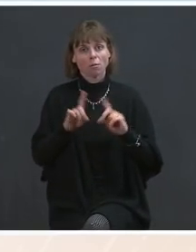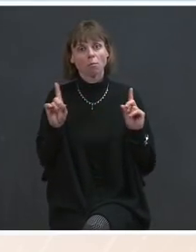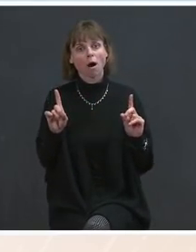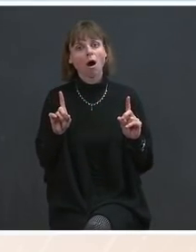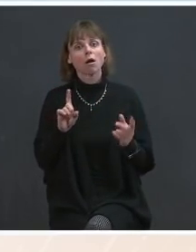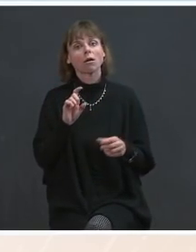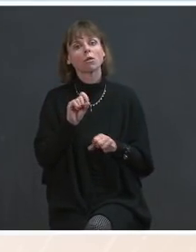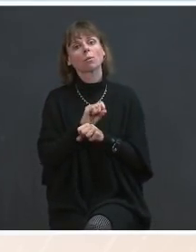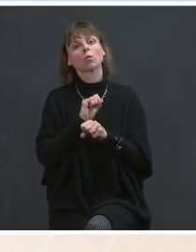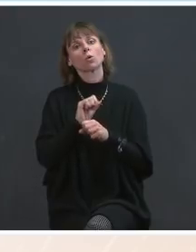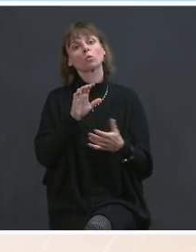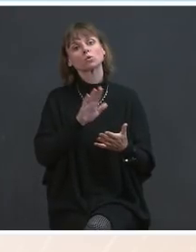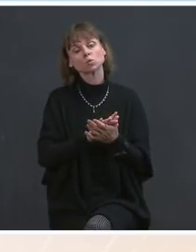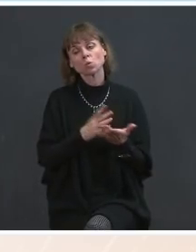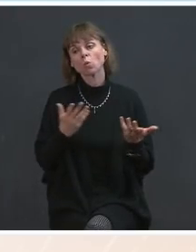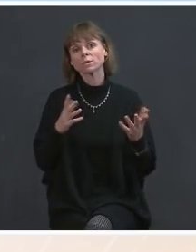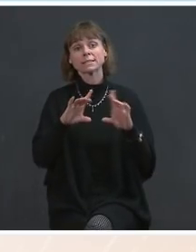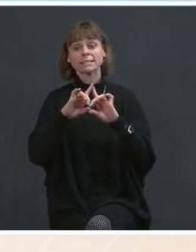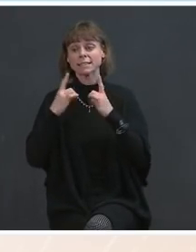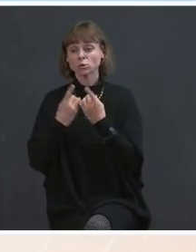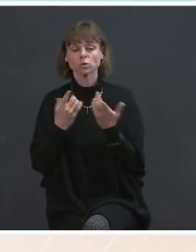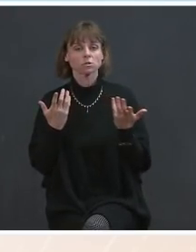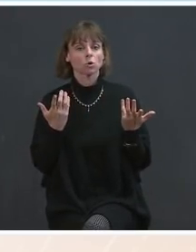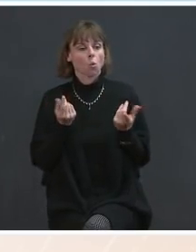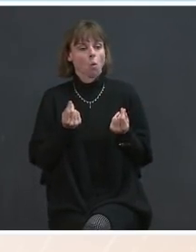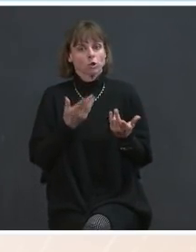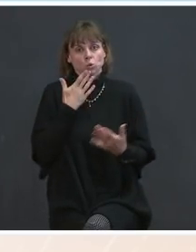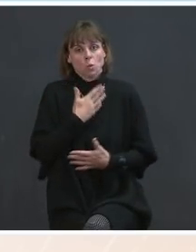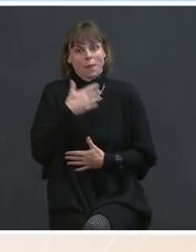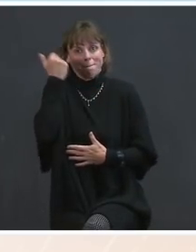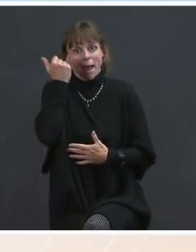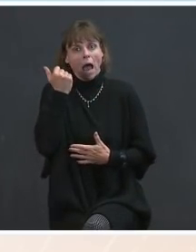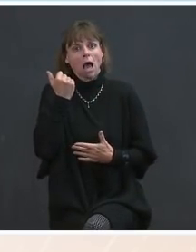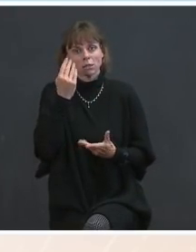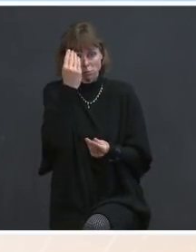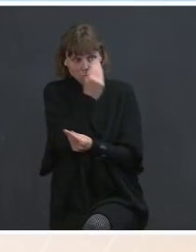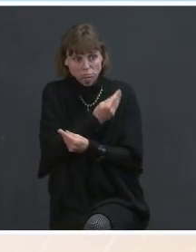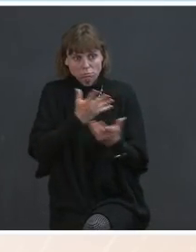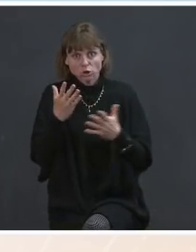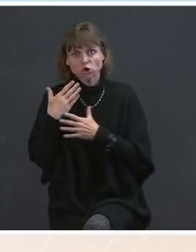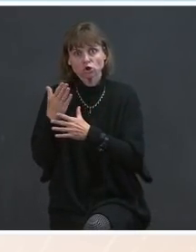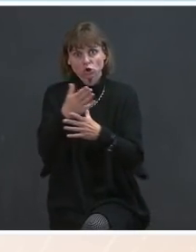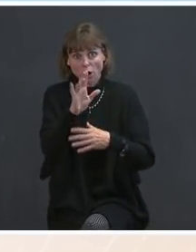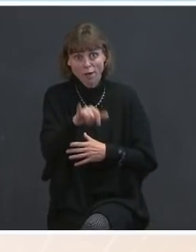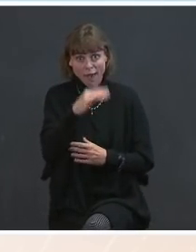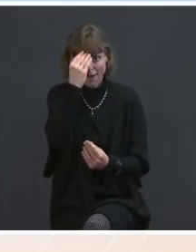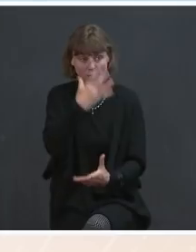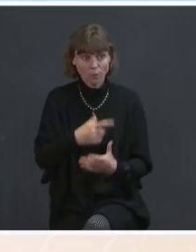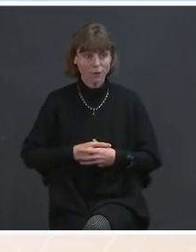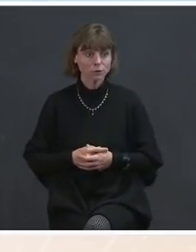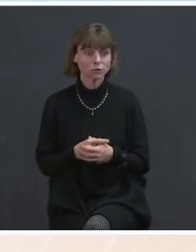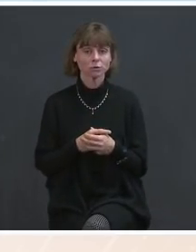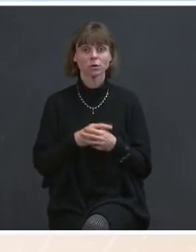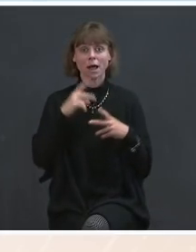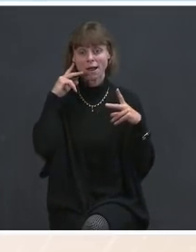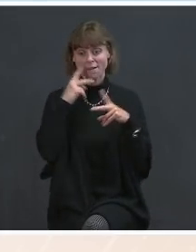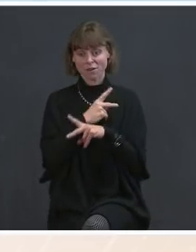on identifying best practices and sharing them, figuring out how to ensure that the schools who need funding get the funding.